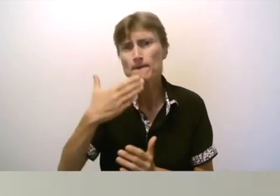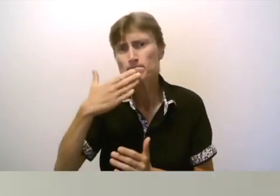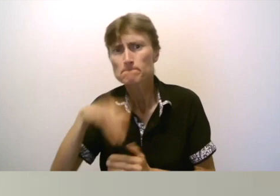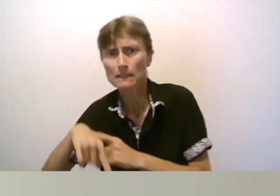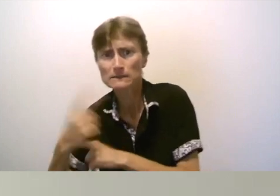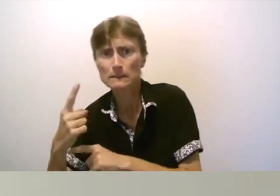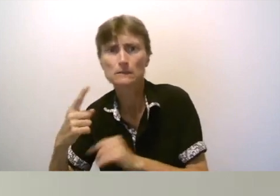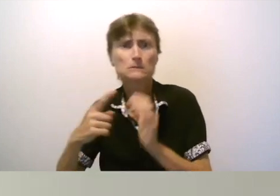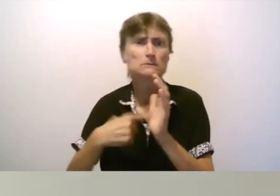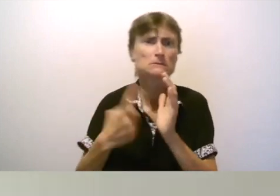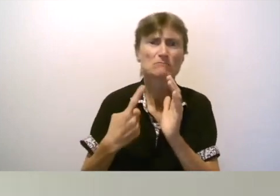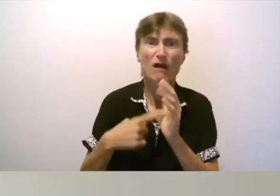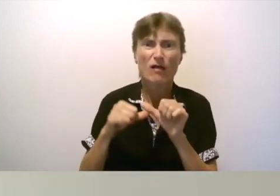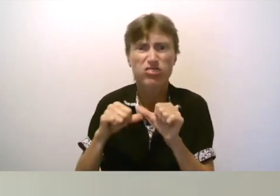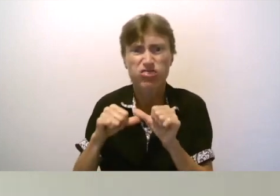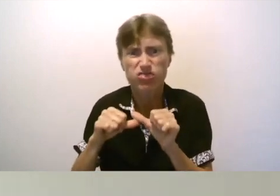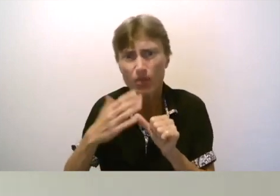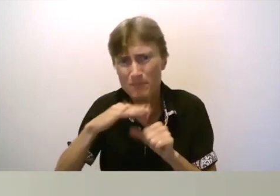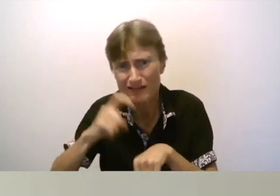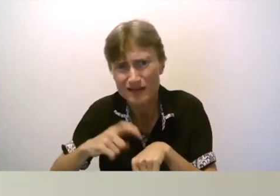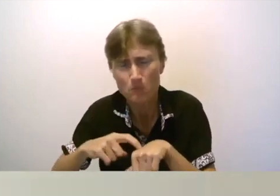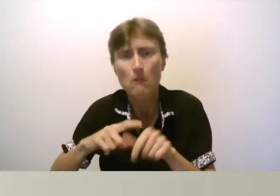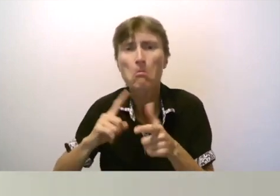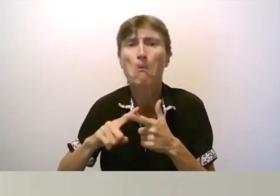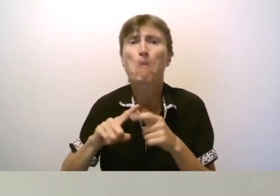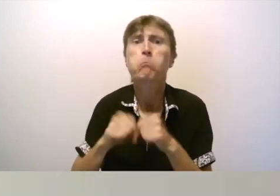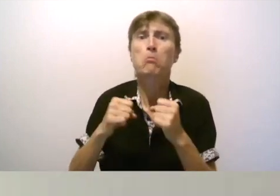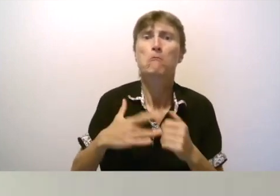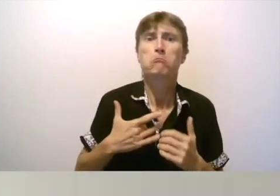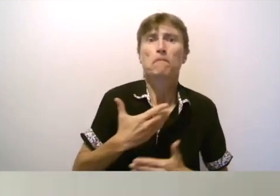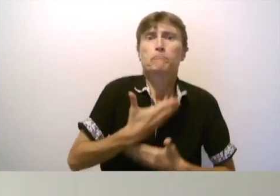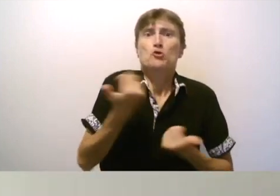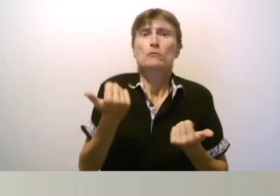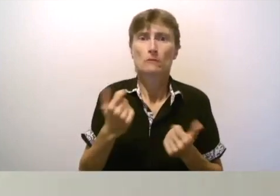know we have categories and artists of emerging and senior you know but